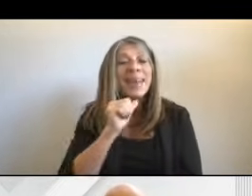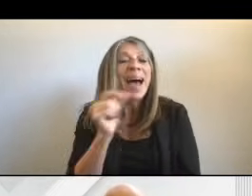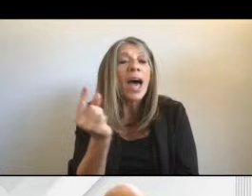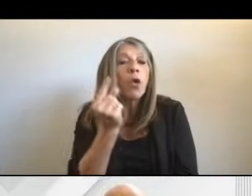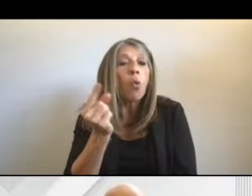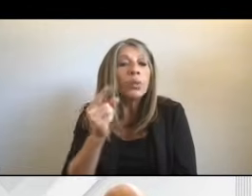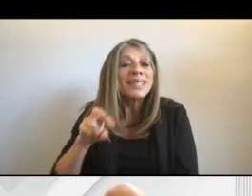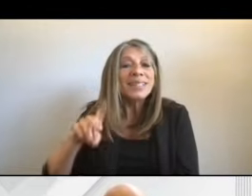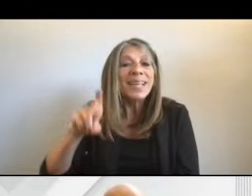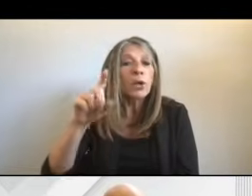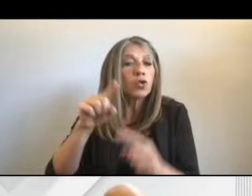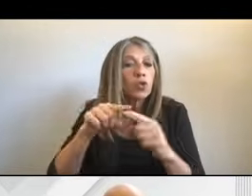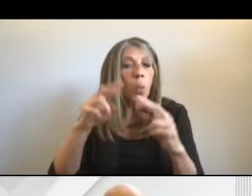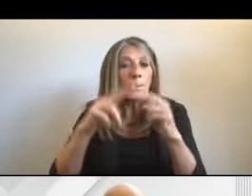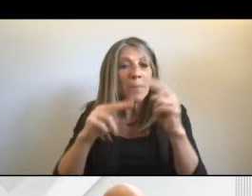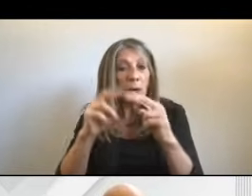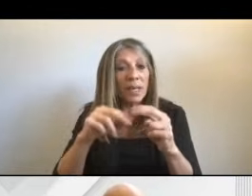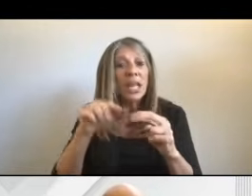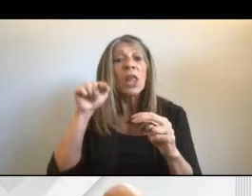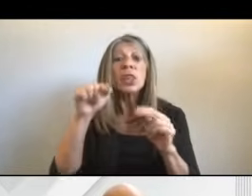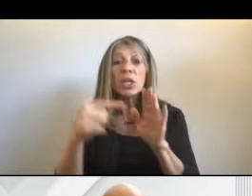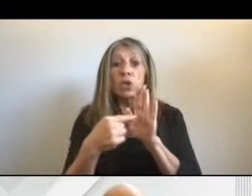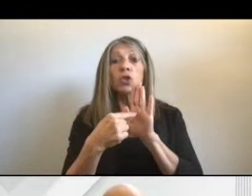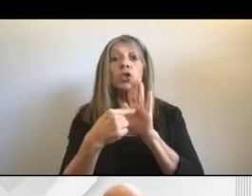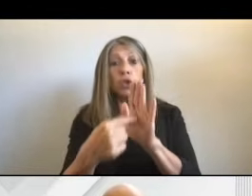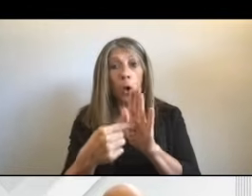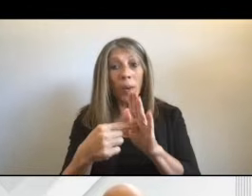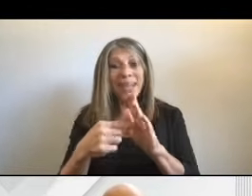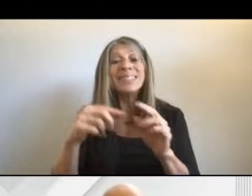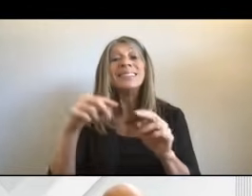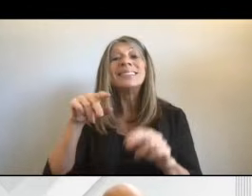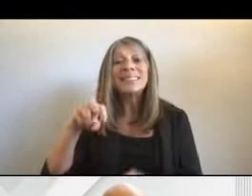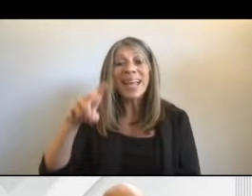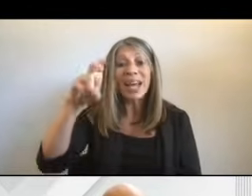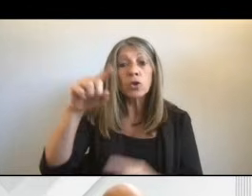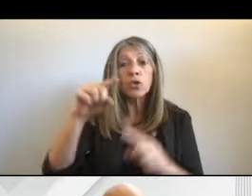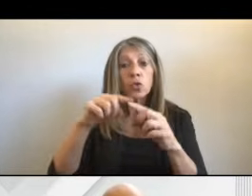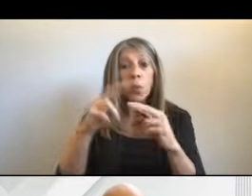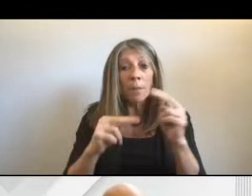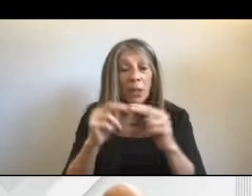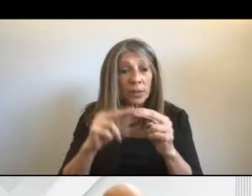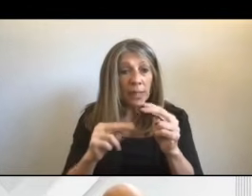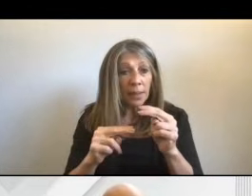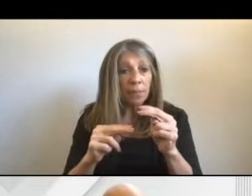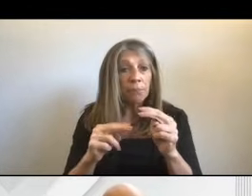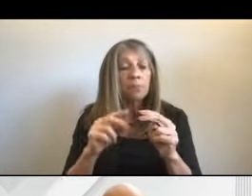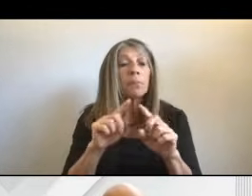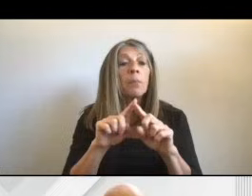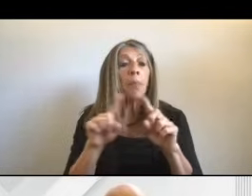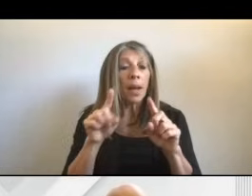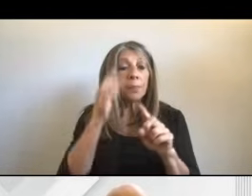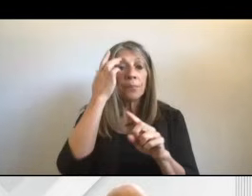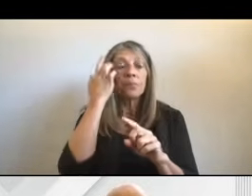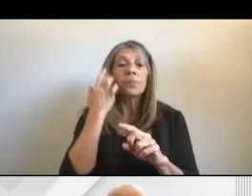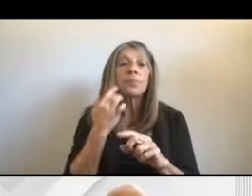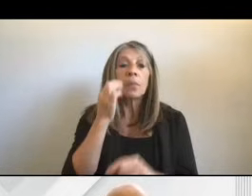a building; this is actually showing you stairs to a building, but it's the